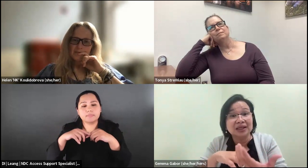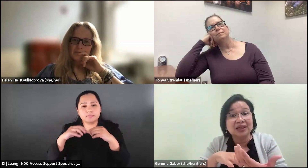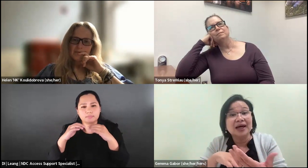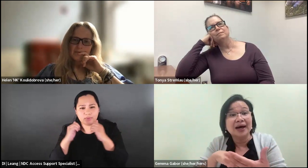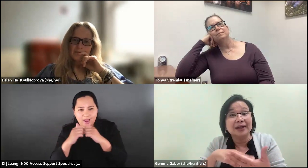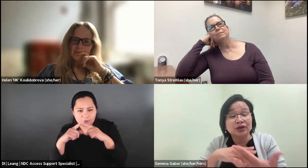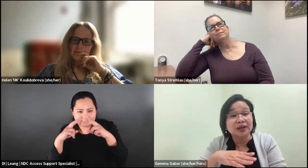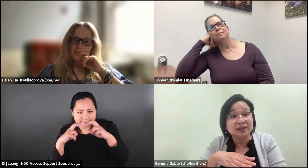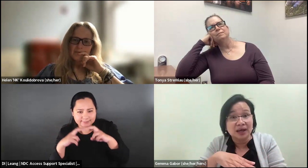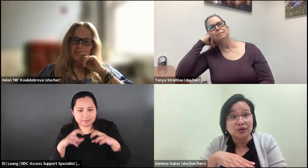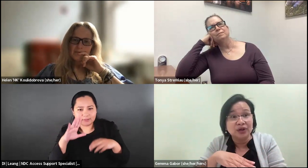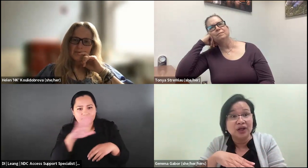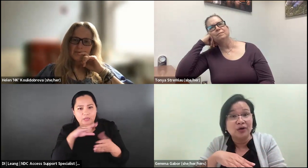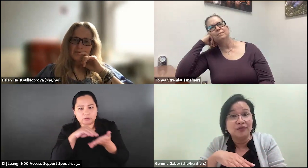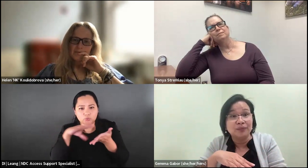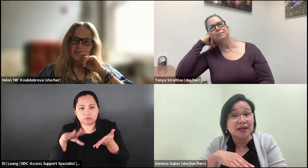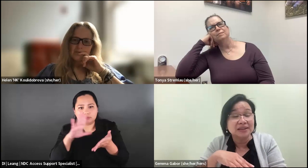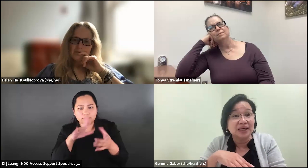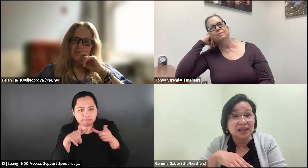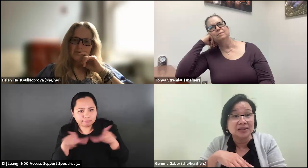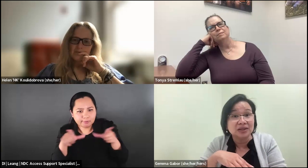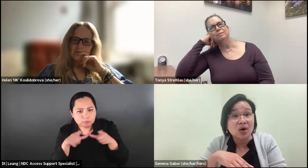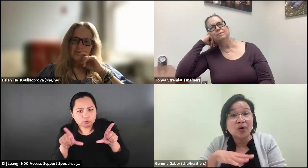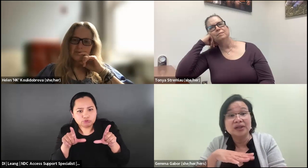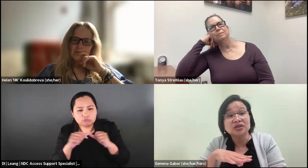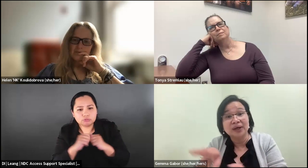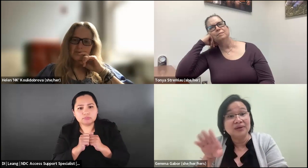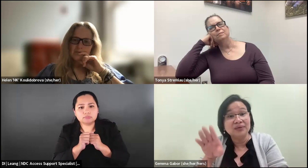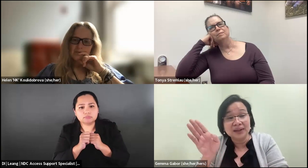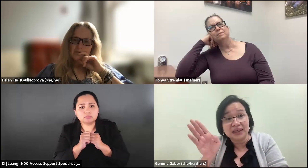still under the category of BICS or is already